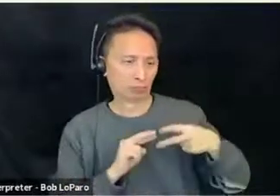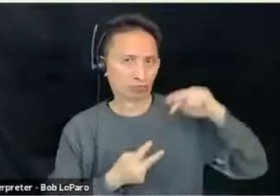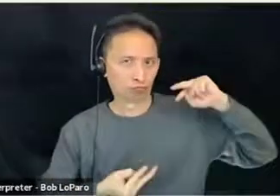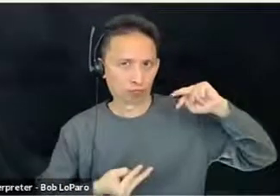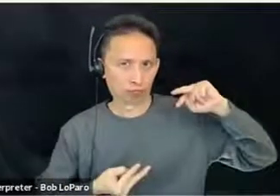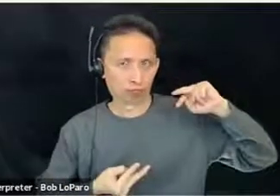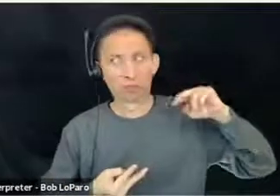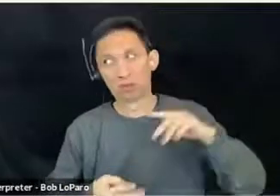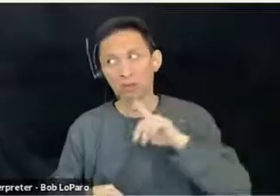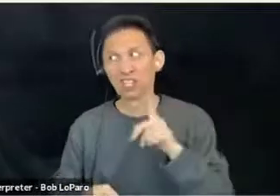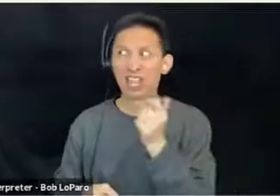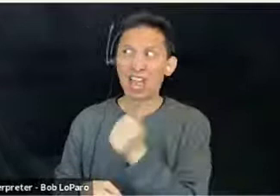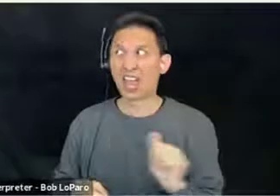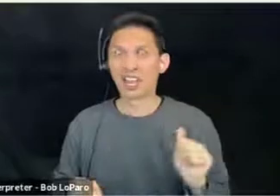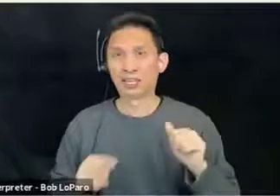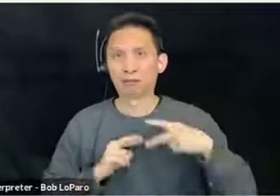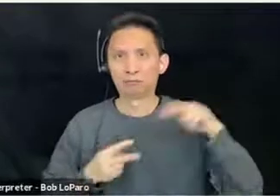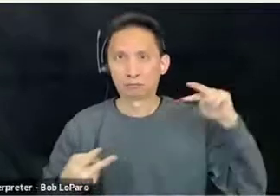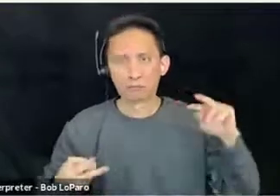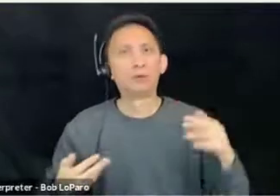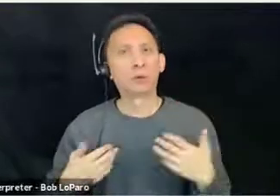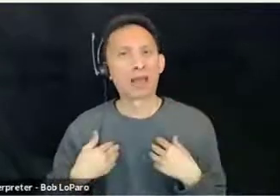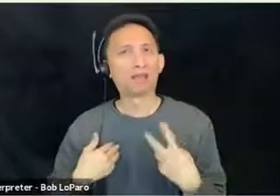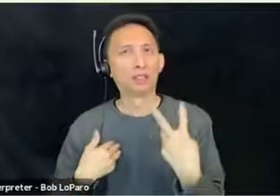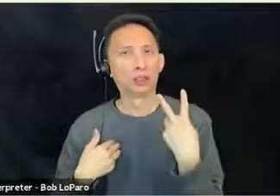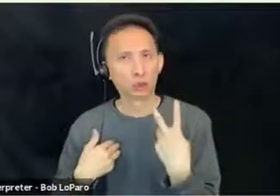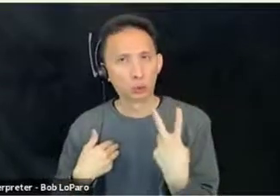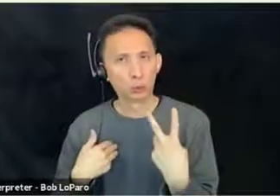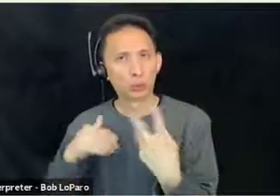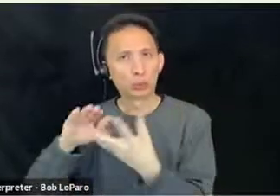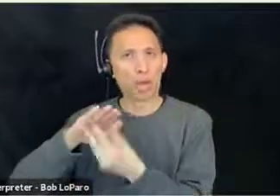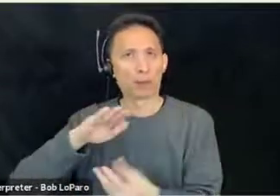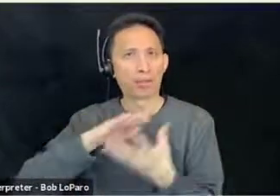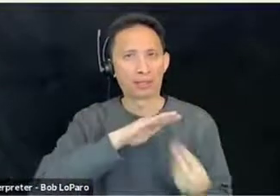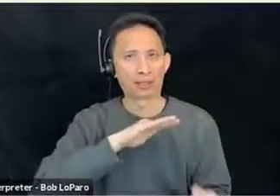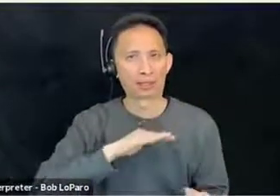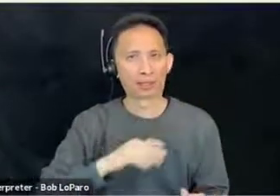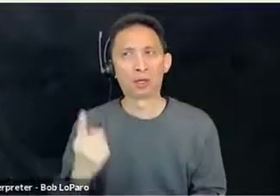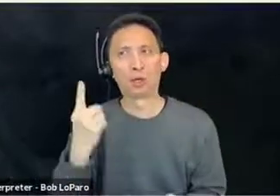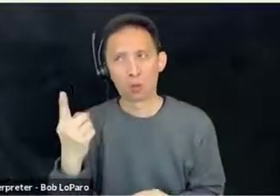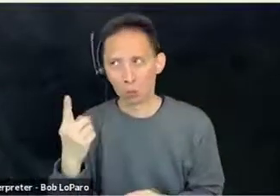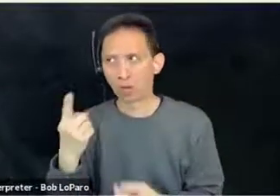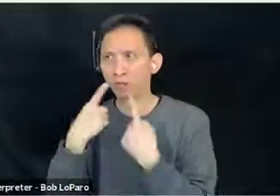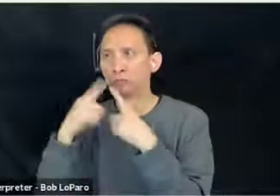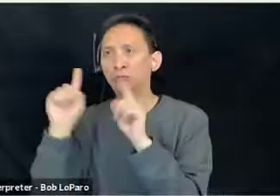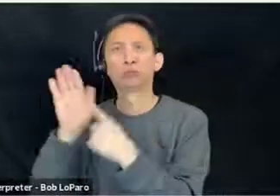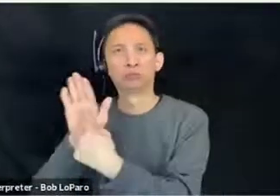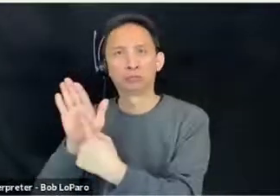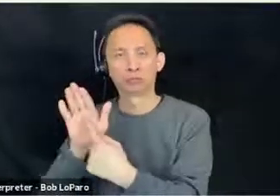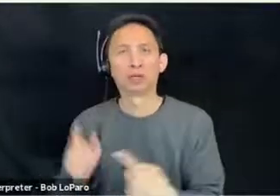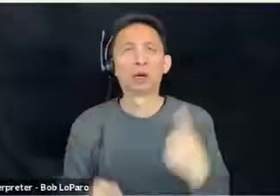So, we have one working copy and one non-working copy